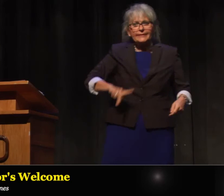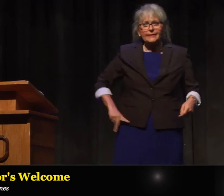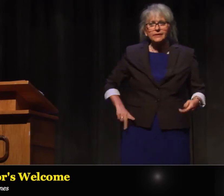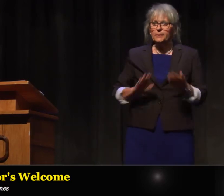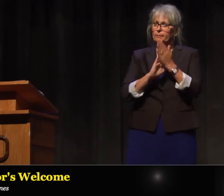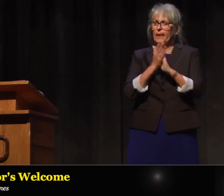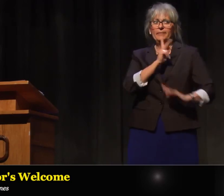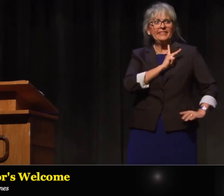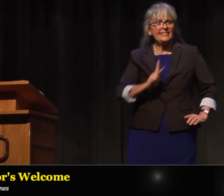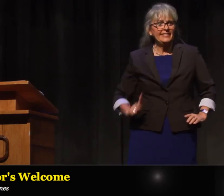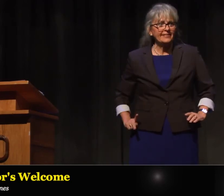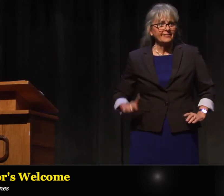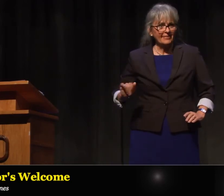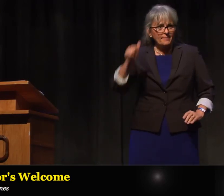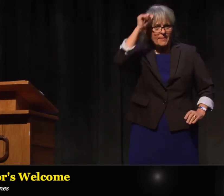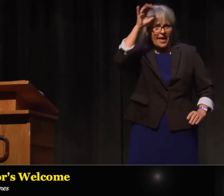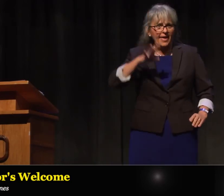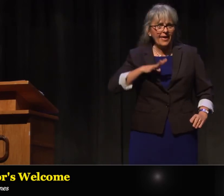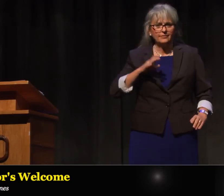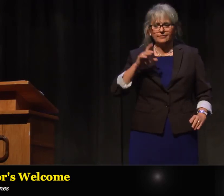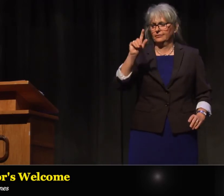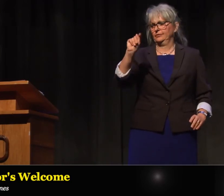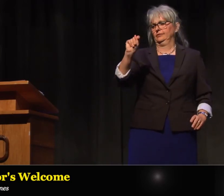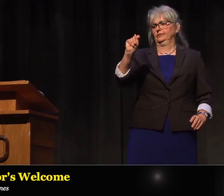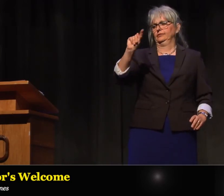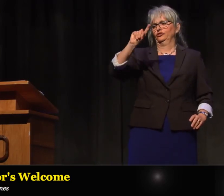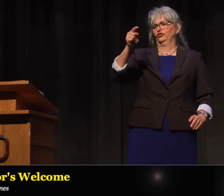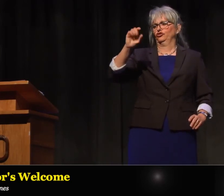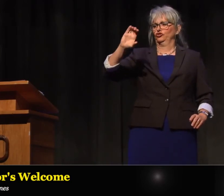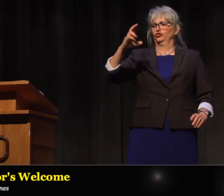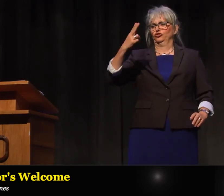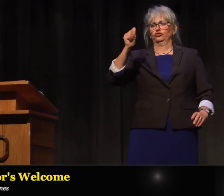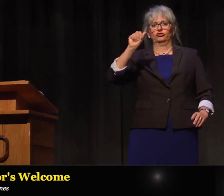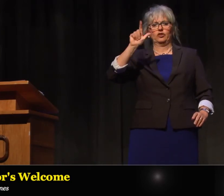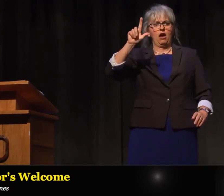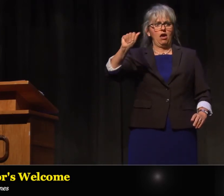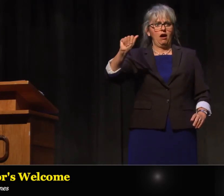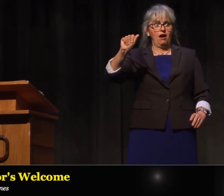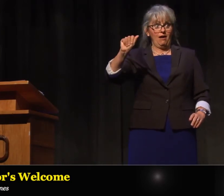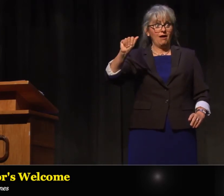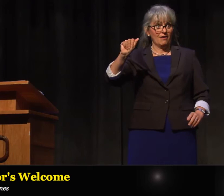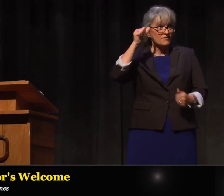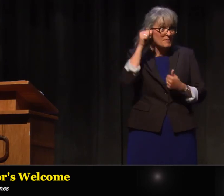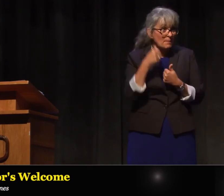You remember the prince who became a king, that man, T'Challa.